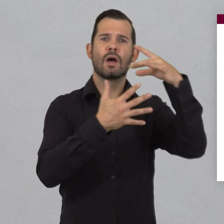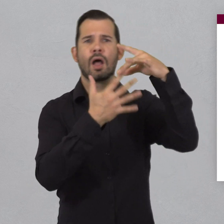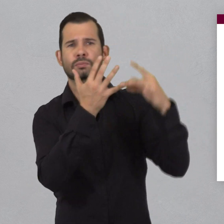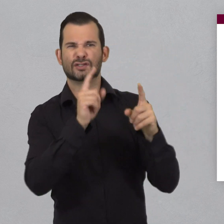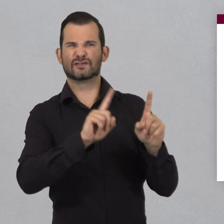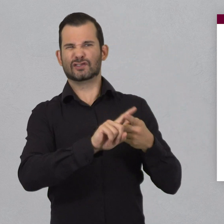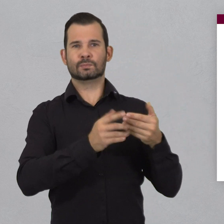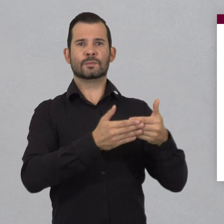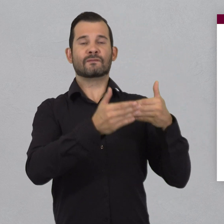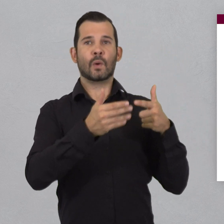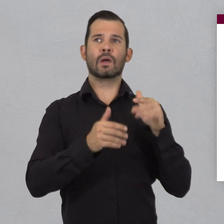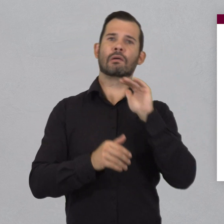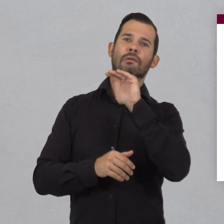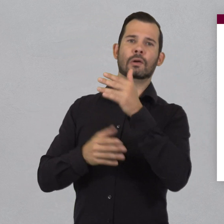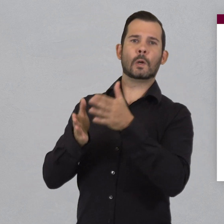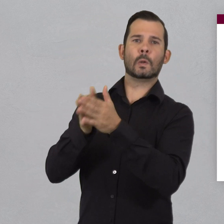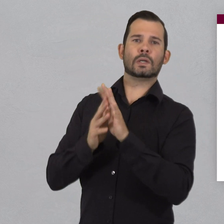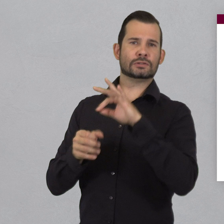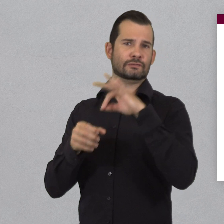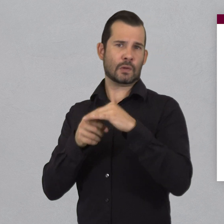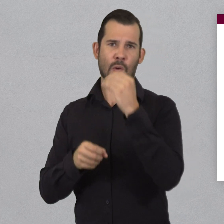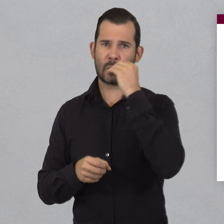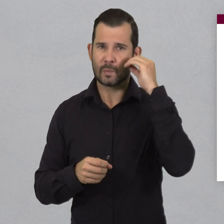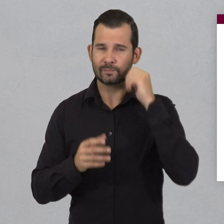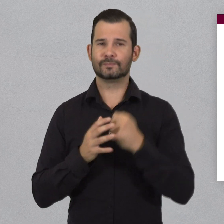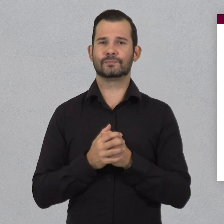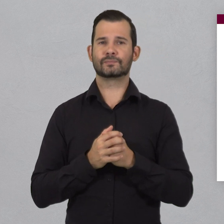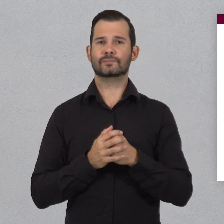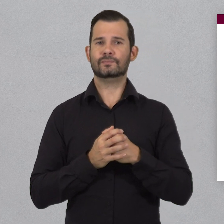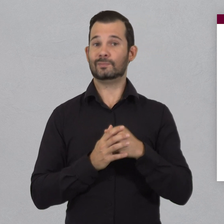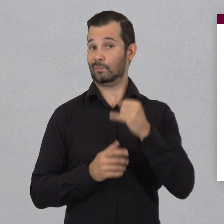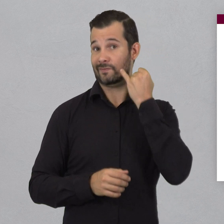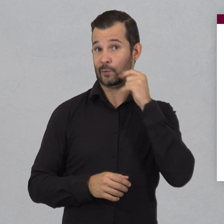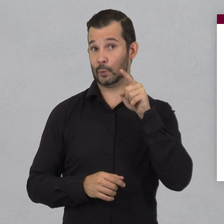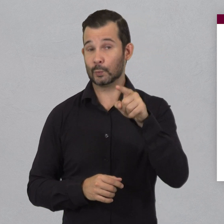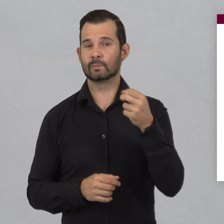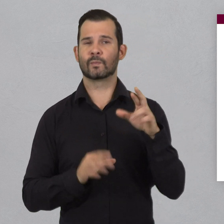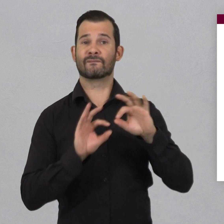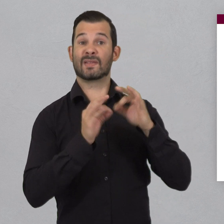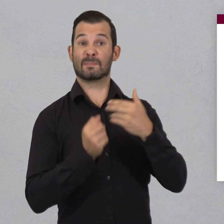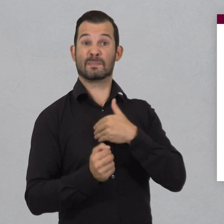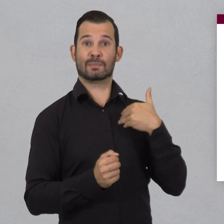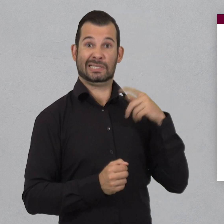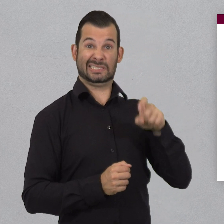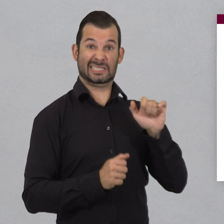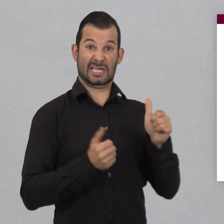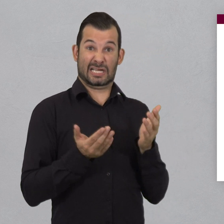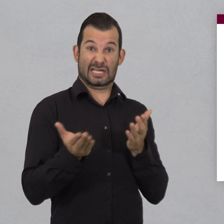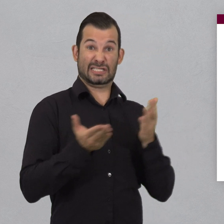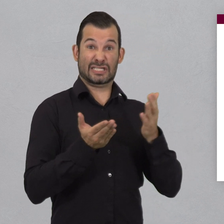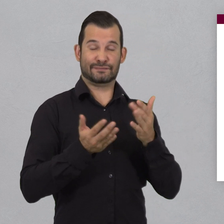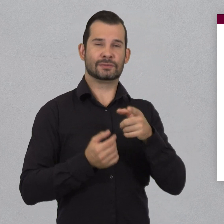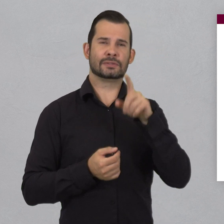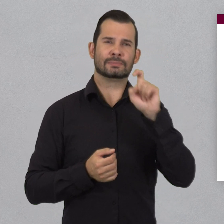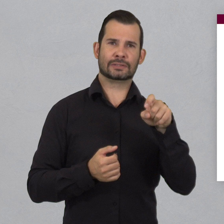options first before you request to vote at home. If you or a family member needs this service, you